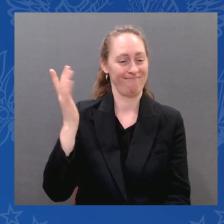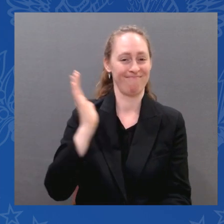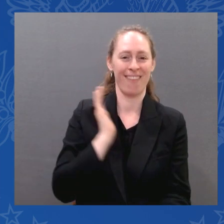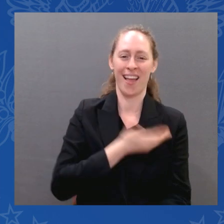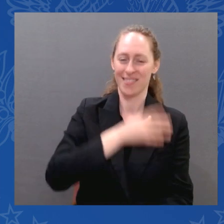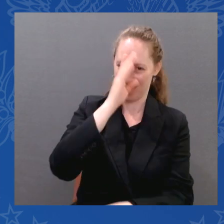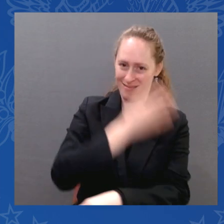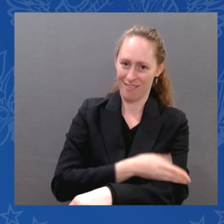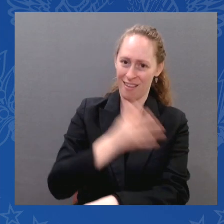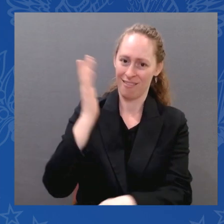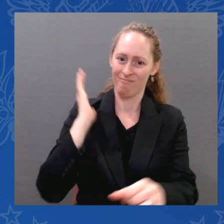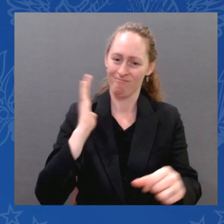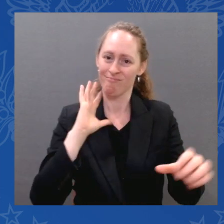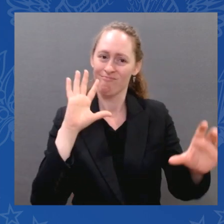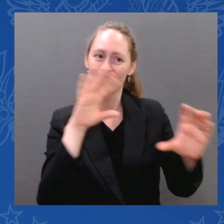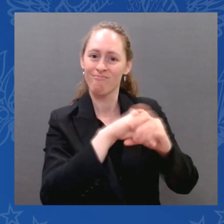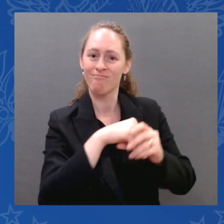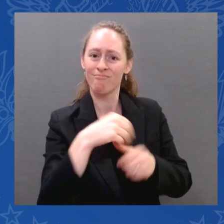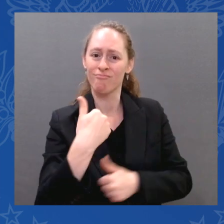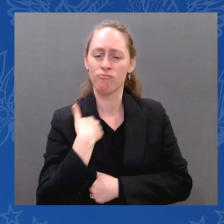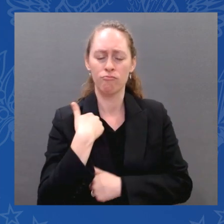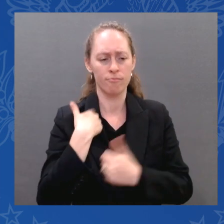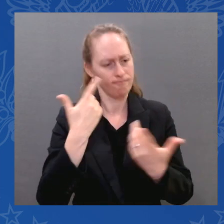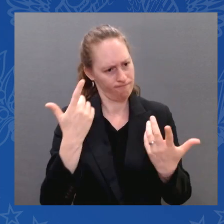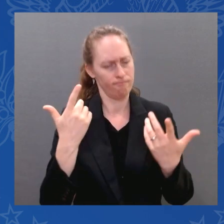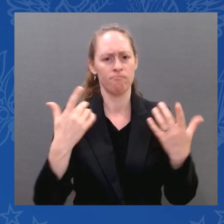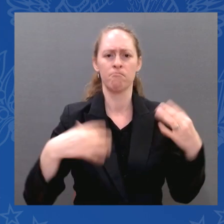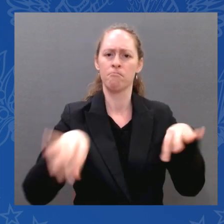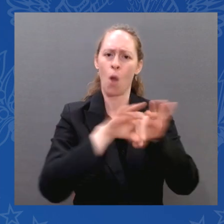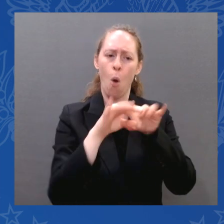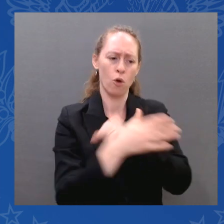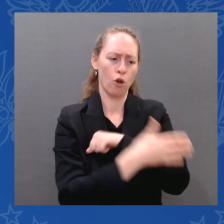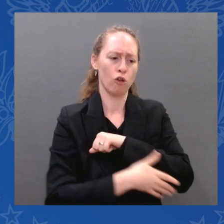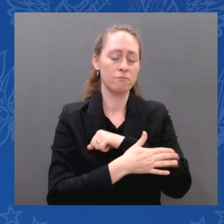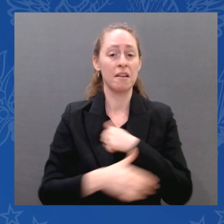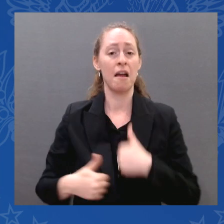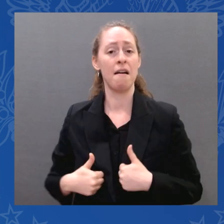This year, we have 7 active-duty riders and 21 veterans.